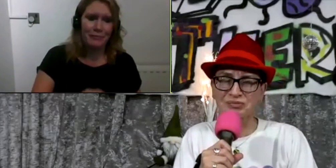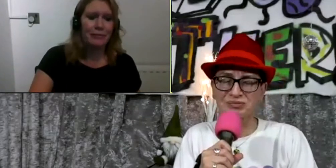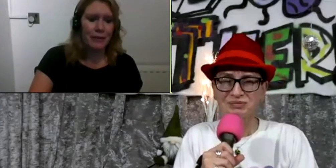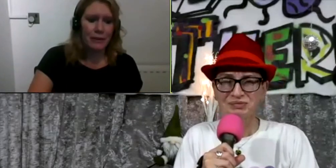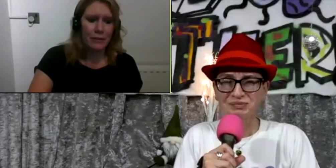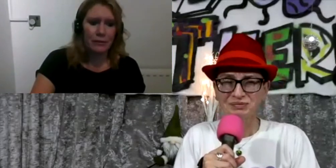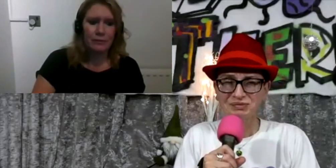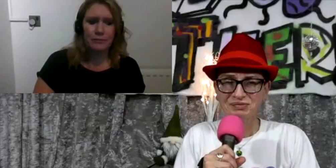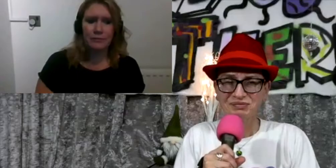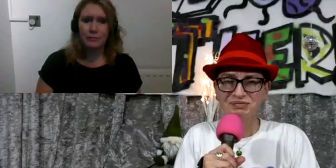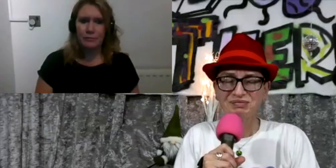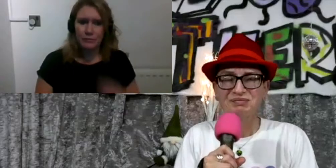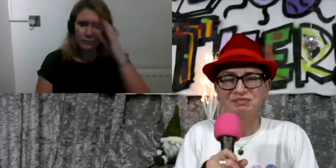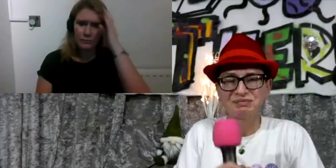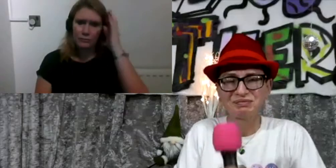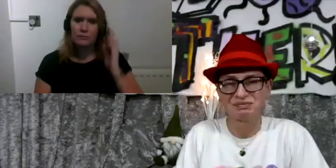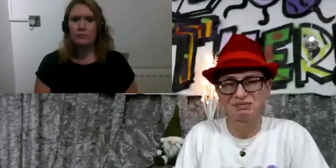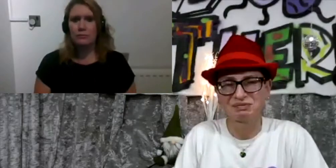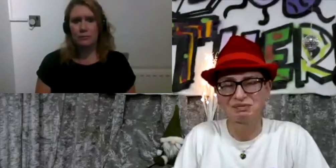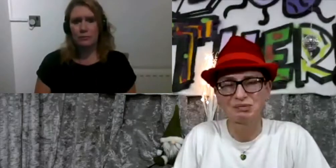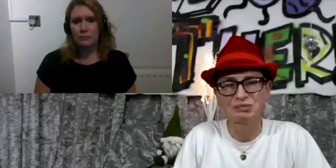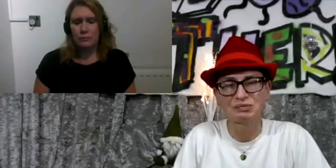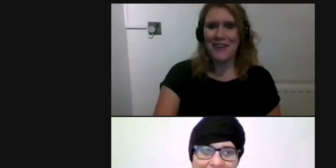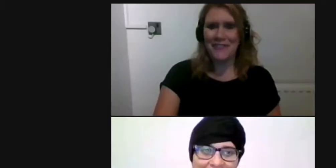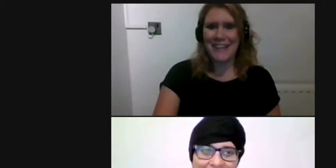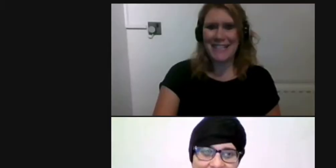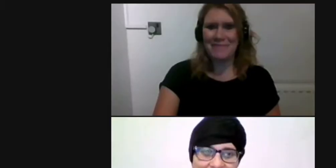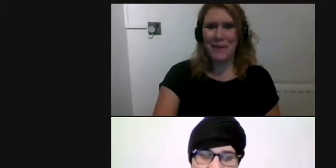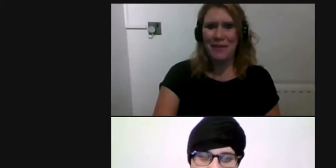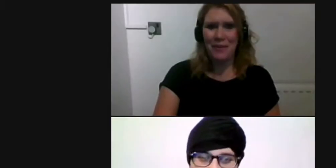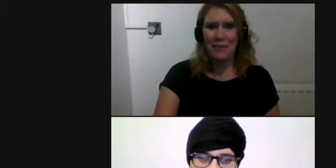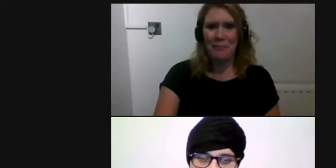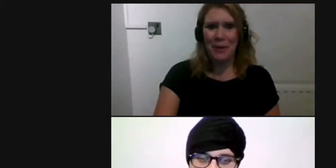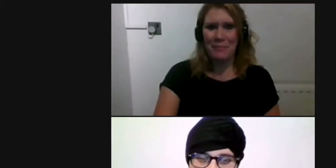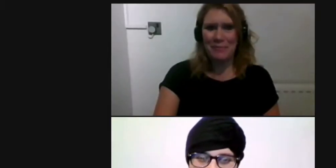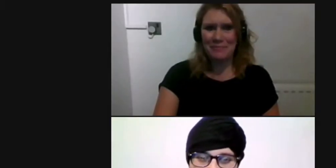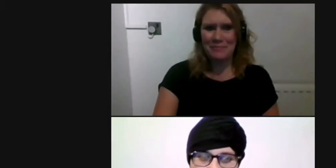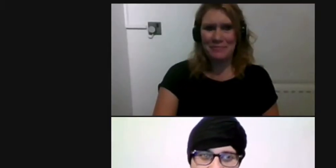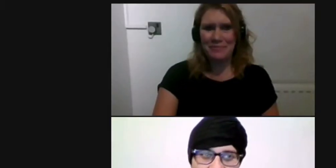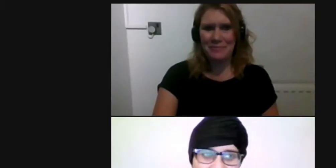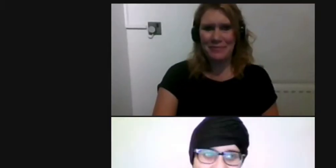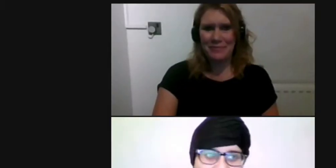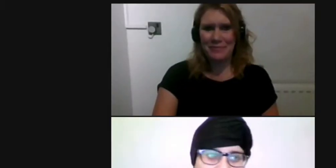She can't find it, bear with her one moment.